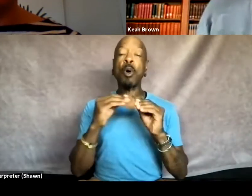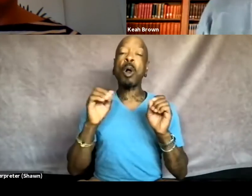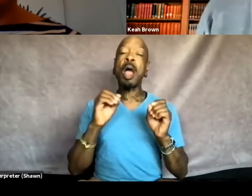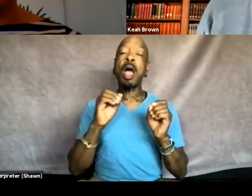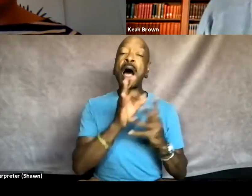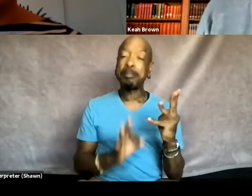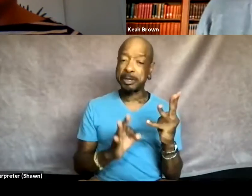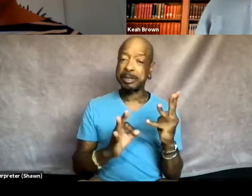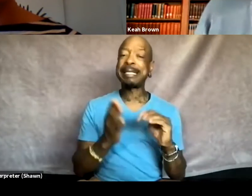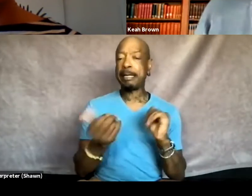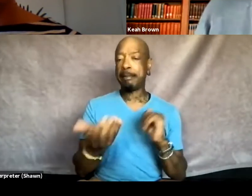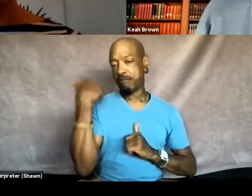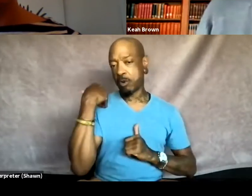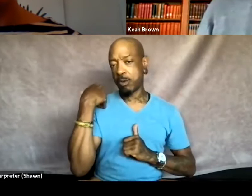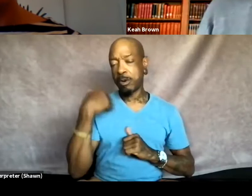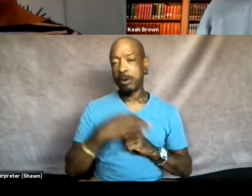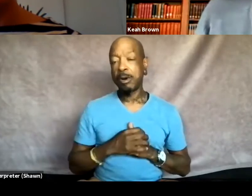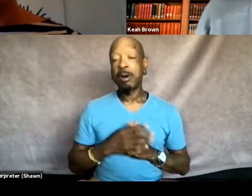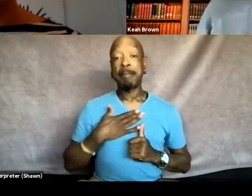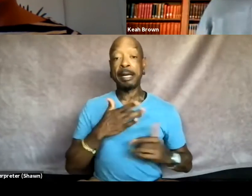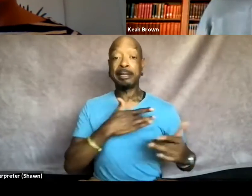to, and I think my concern is that will lose all of it.